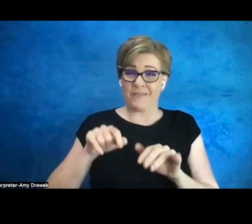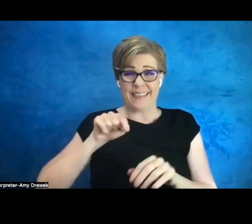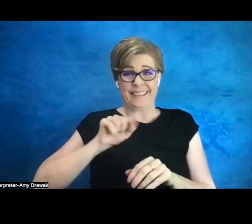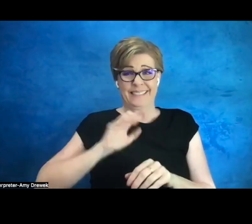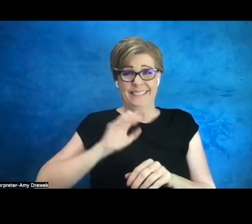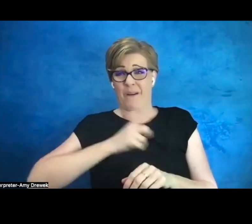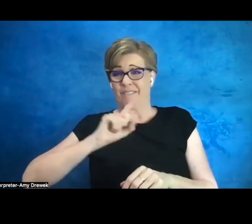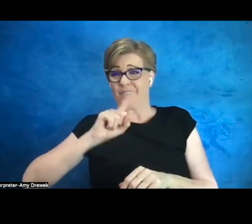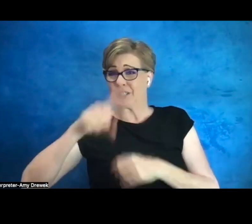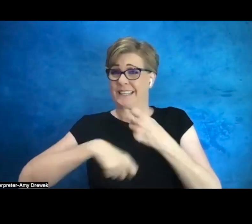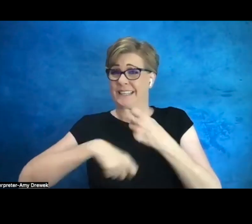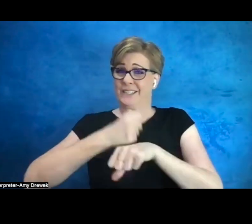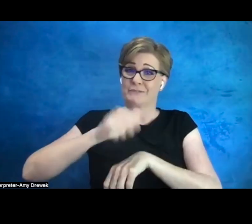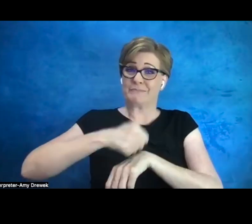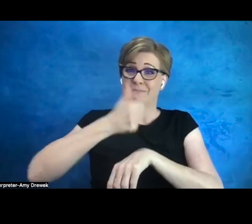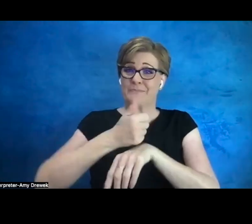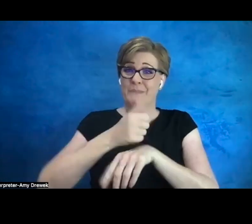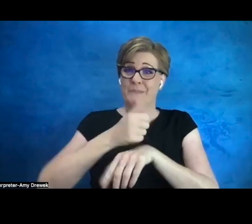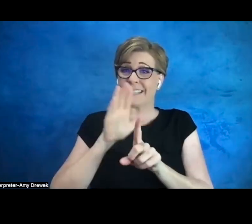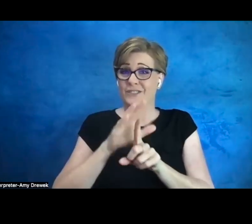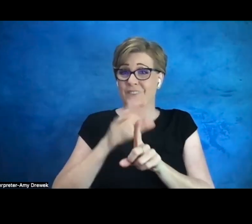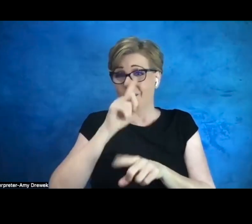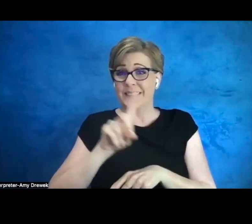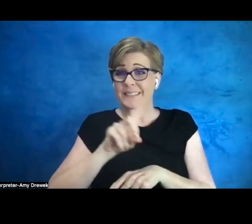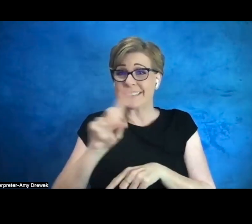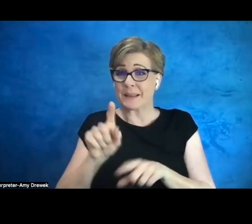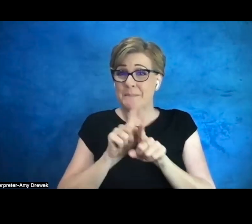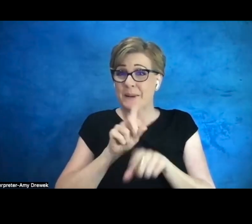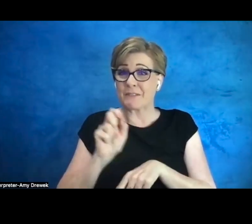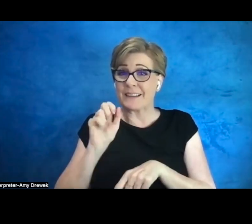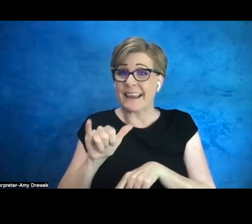having an orientation for Disability Mentoring Day. Your feedback is always really important.